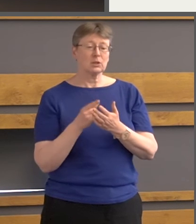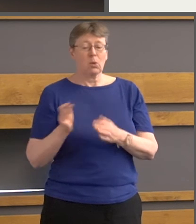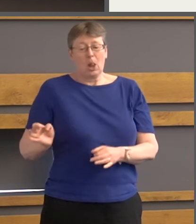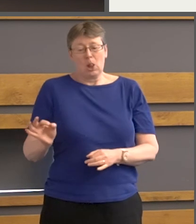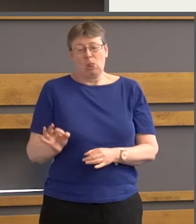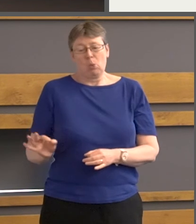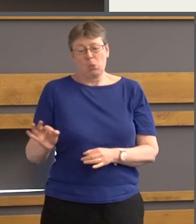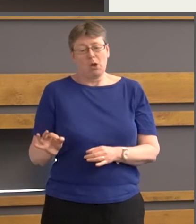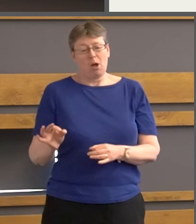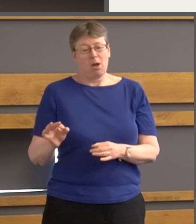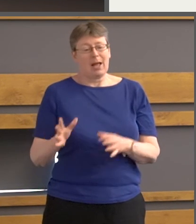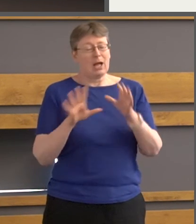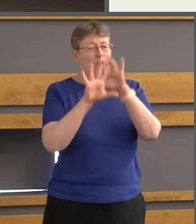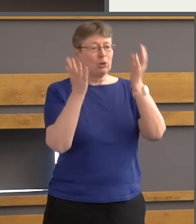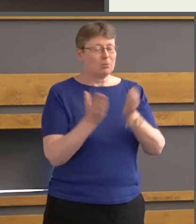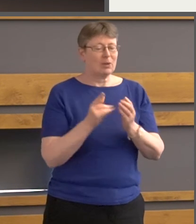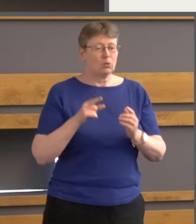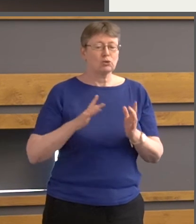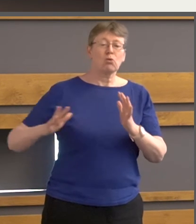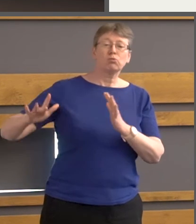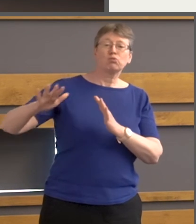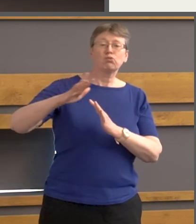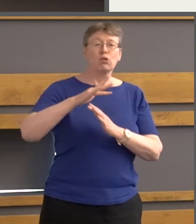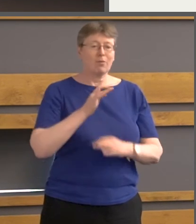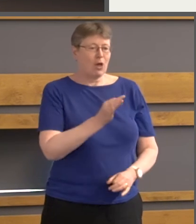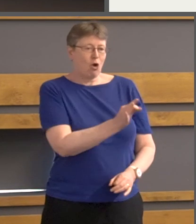and you mentioned the rural and the urban in which you have the growing fields